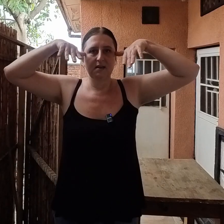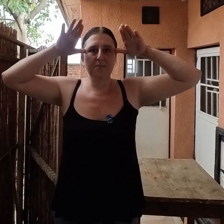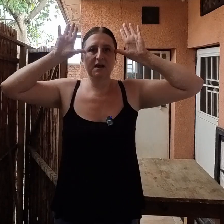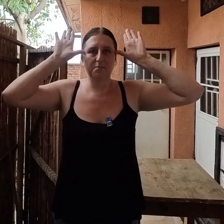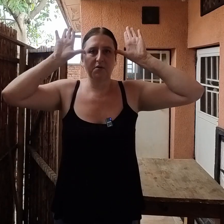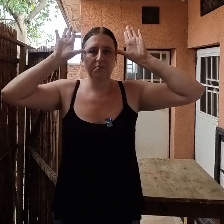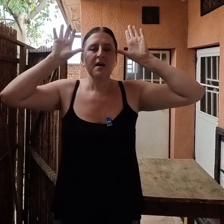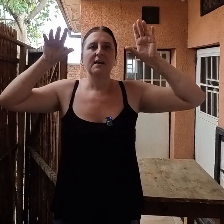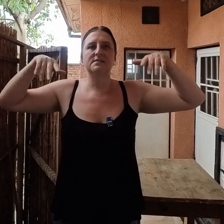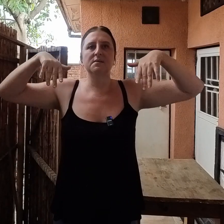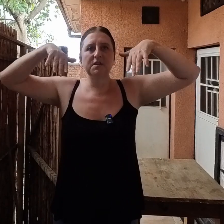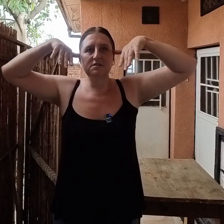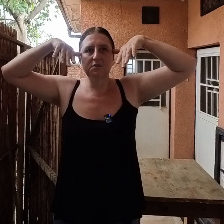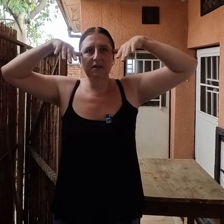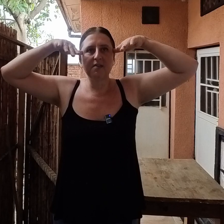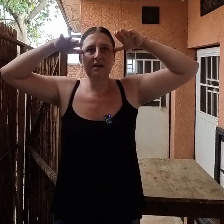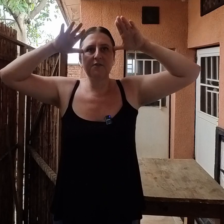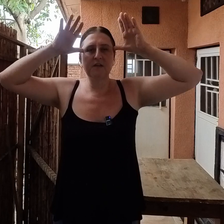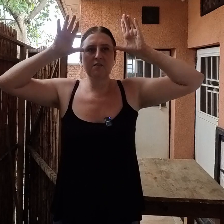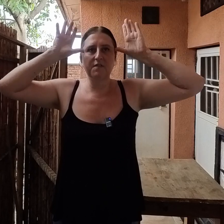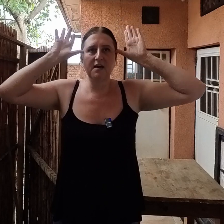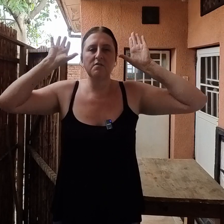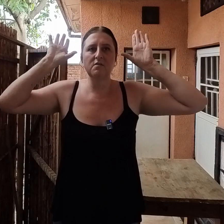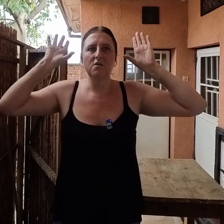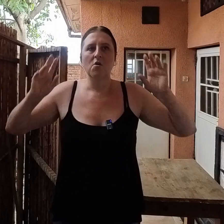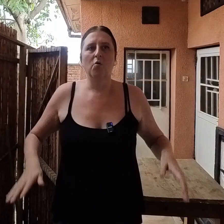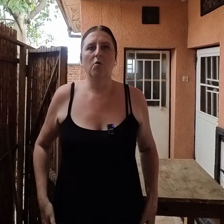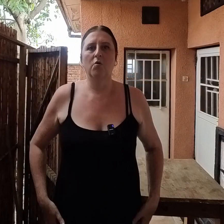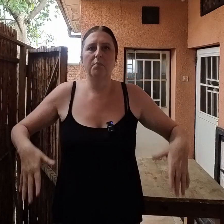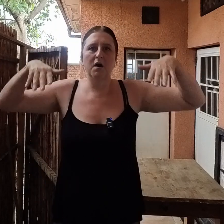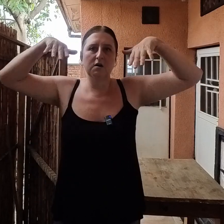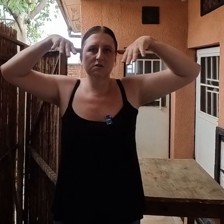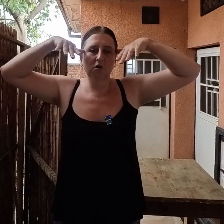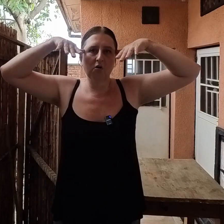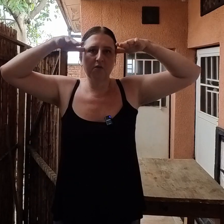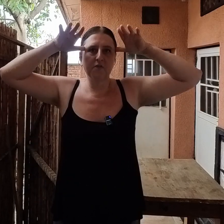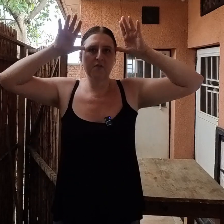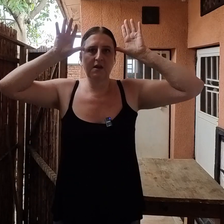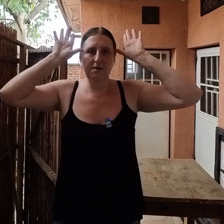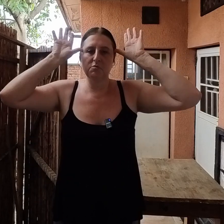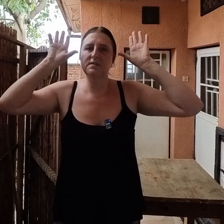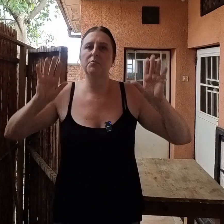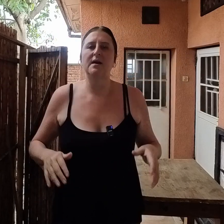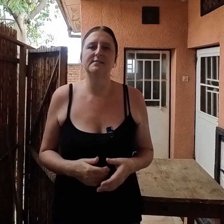Nyamirambo. It's something to do with either lifting the veil or part of the Muslim prayer